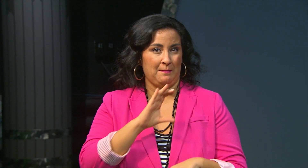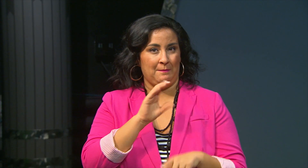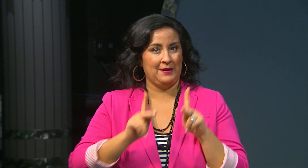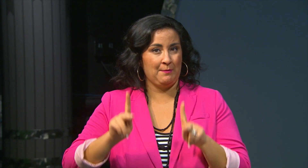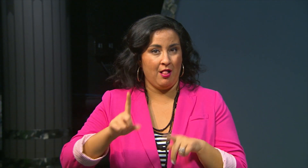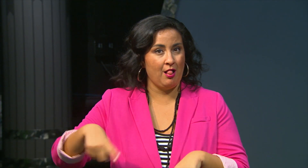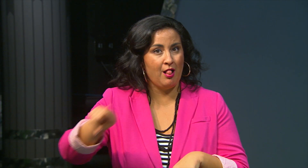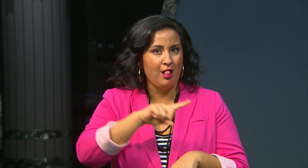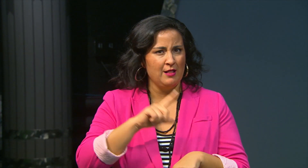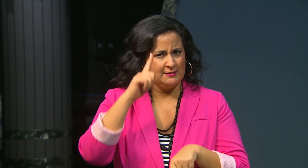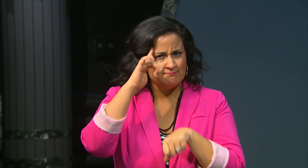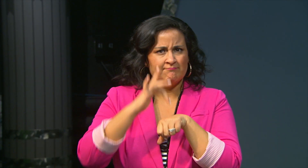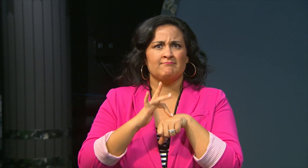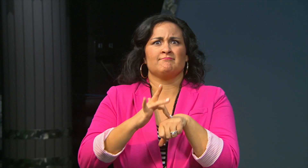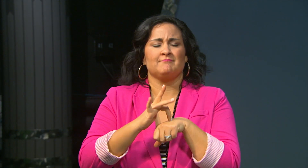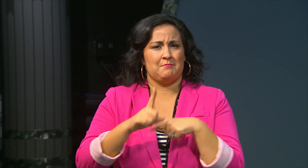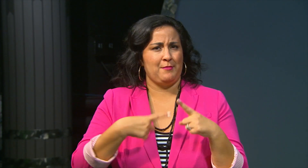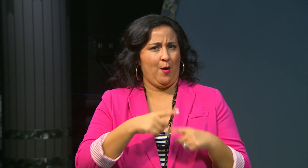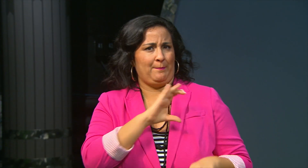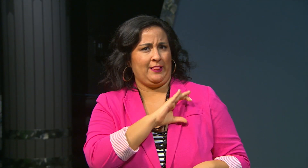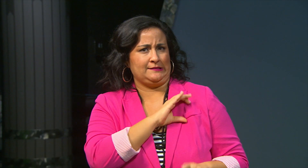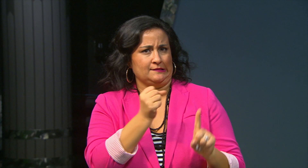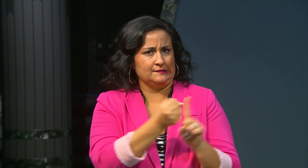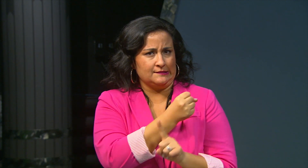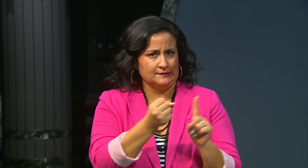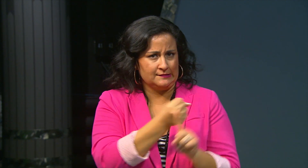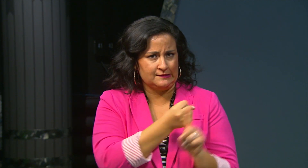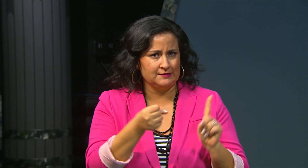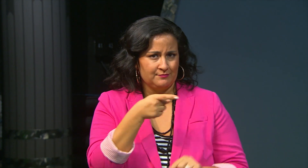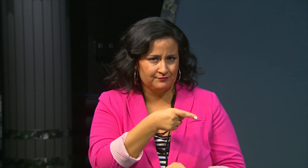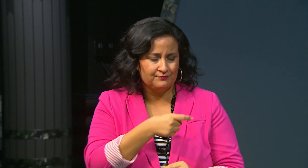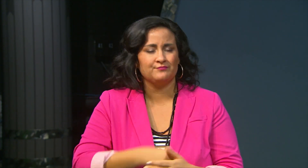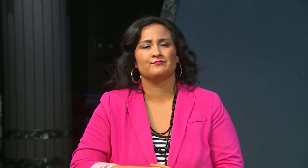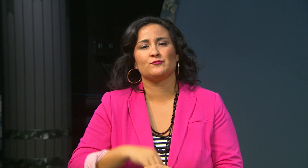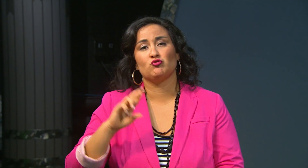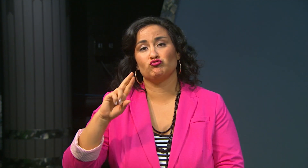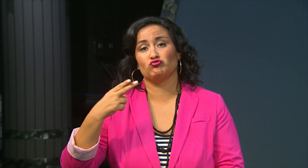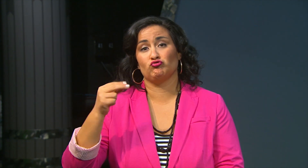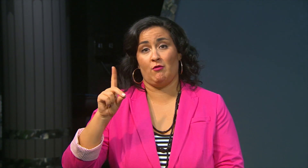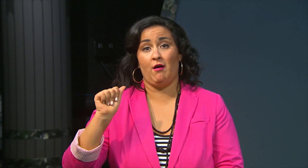With the possibility of police brutality on peoples minds, Rhonda will take a look at